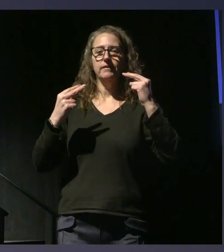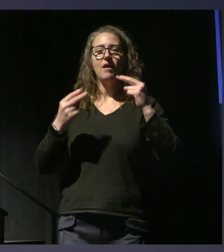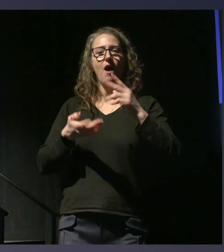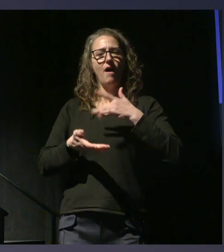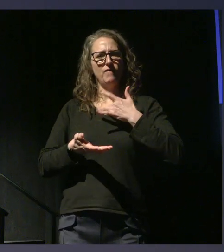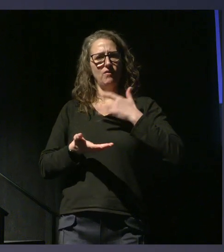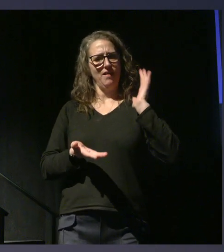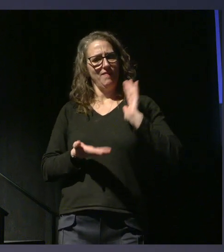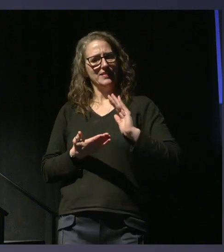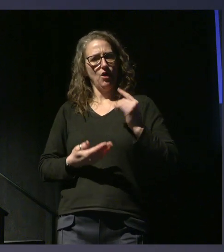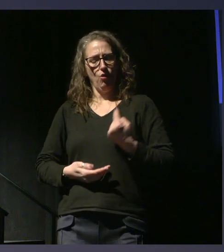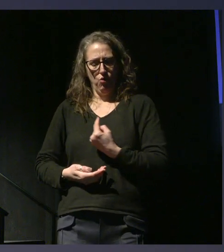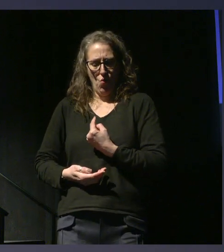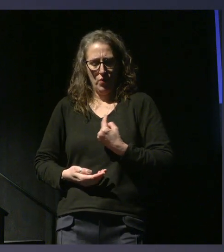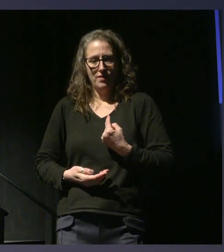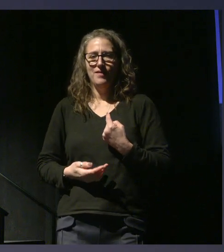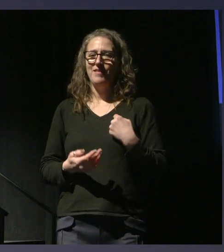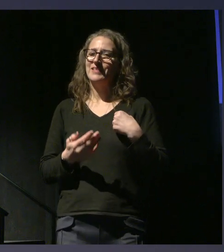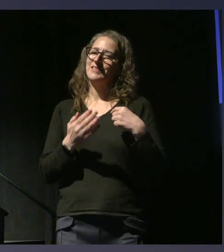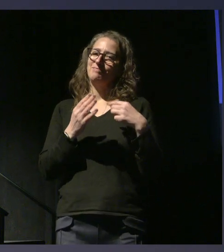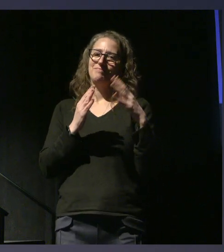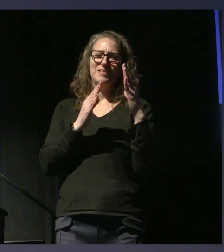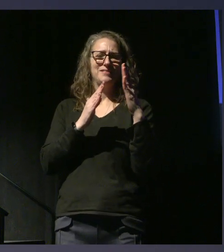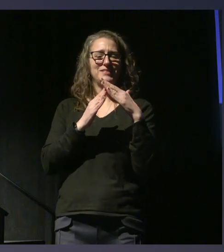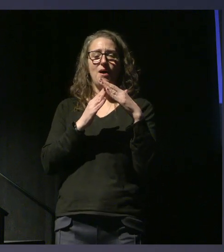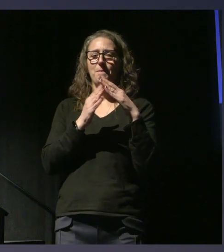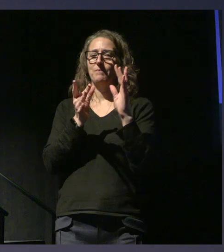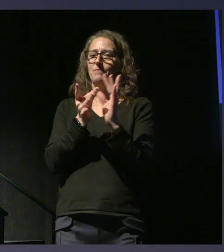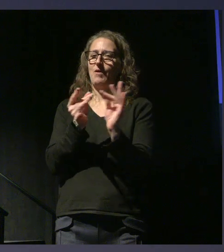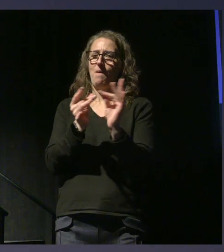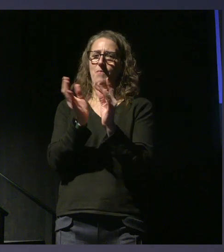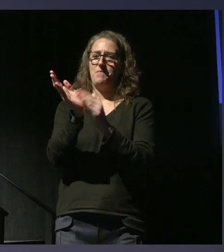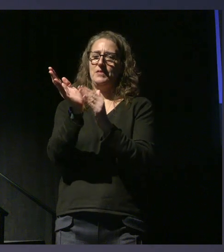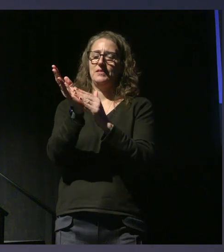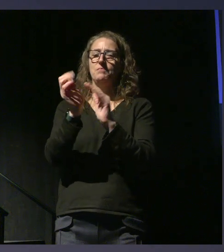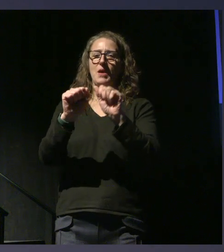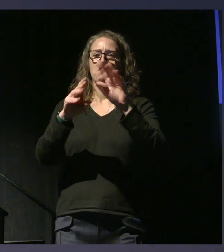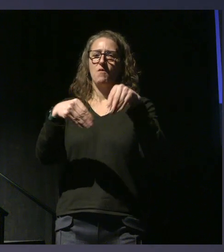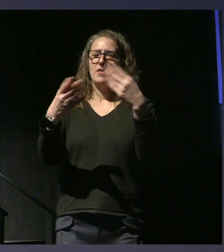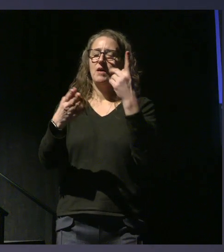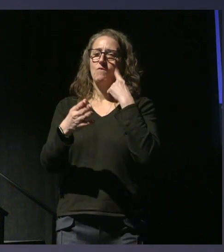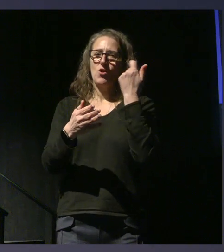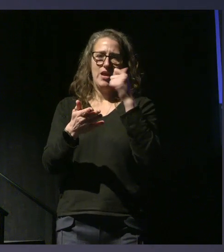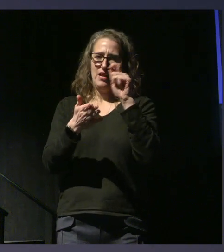compliments one can give a work of literature, and part of what I wanna highlight in particular